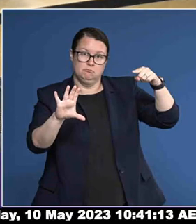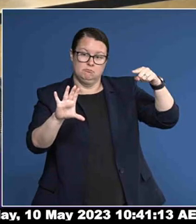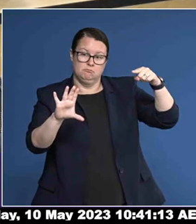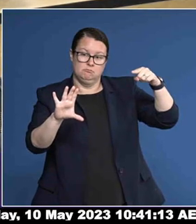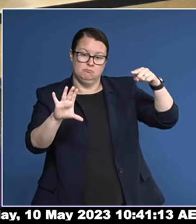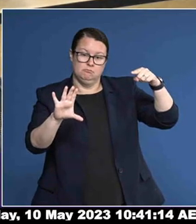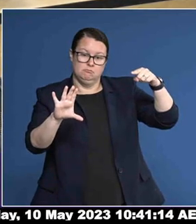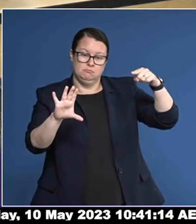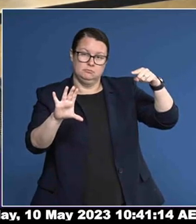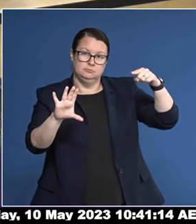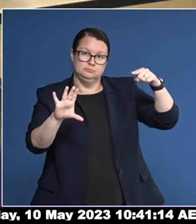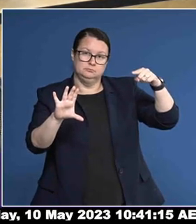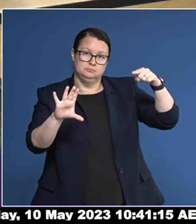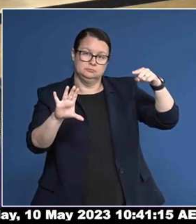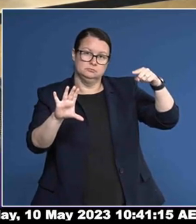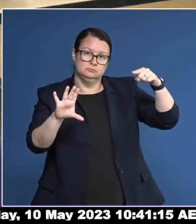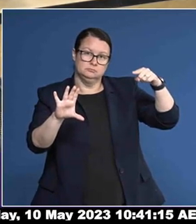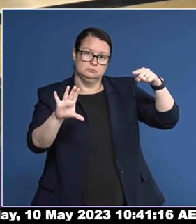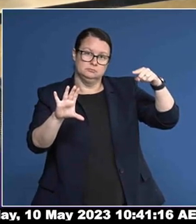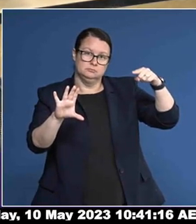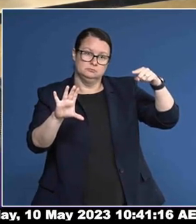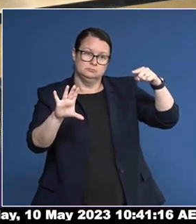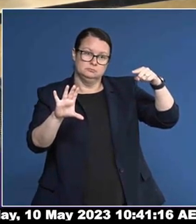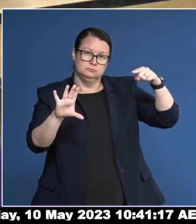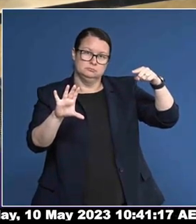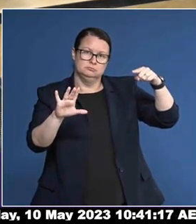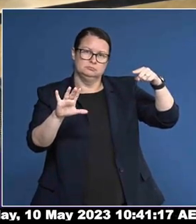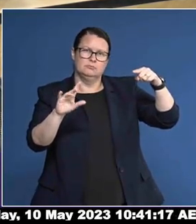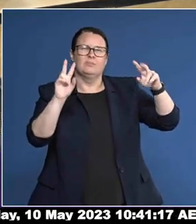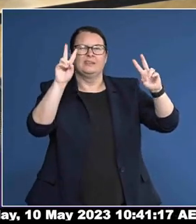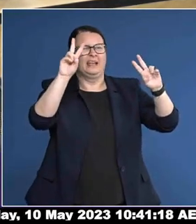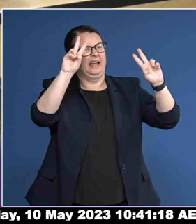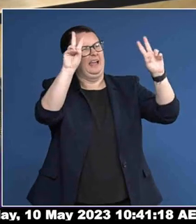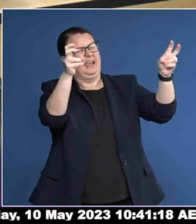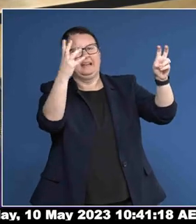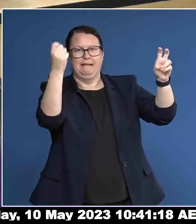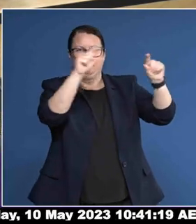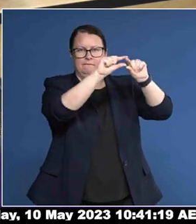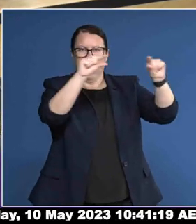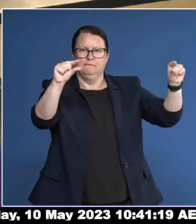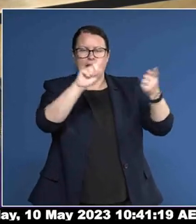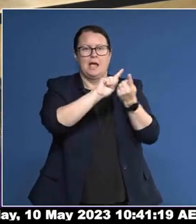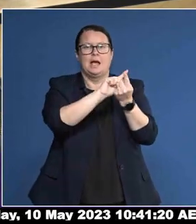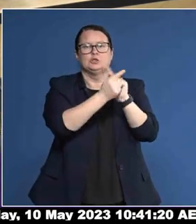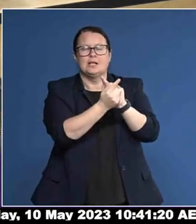of your statement, it comes under the heading Adjustments and Supports Provided By